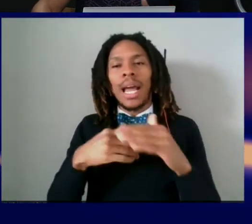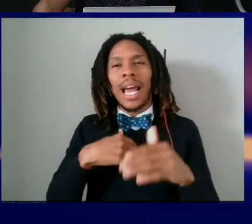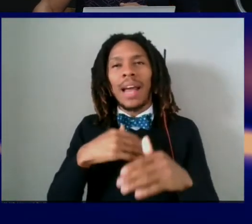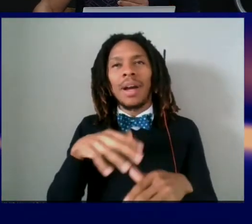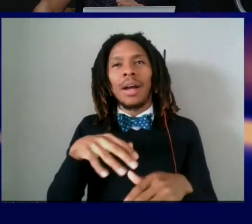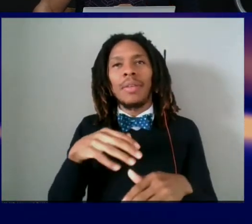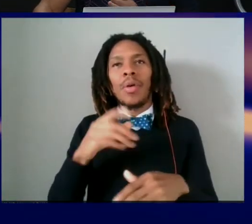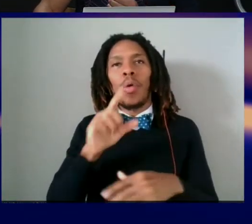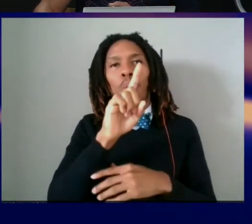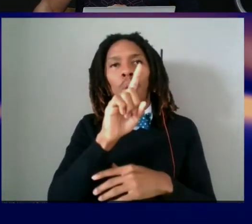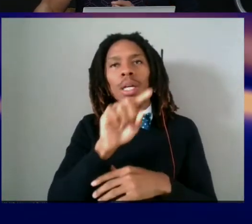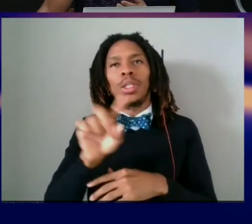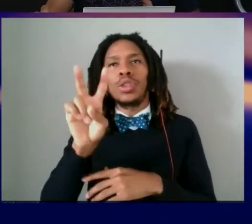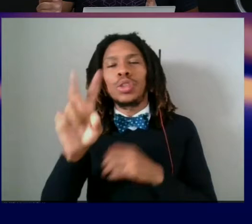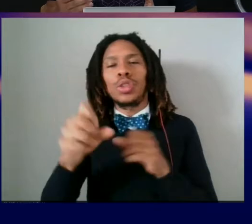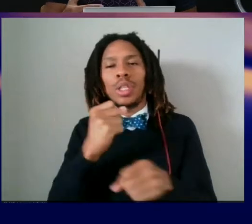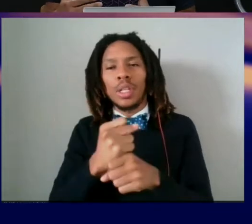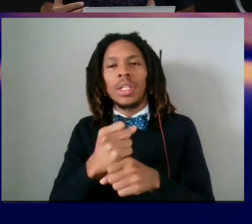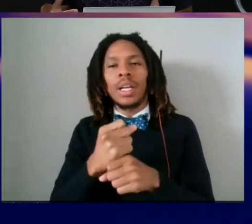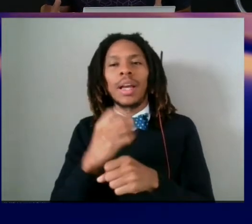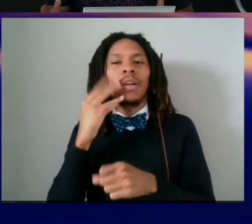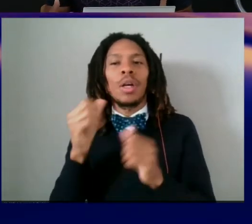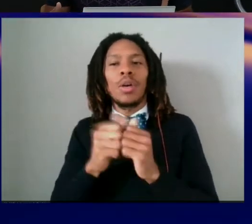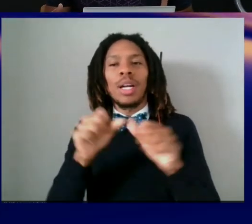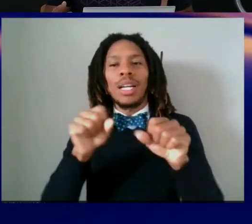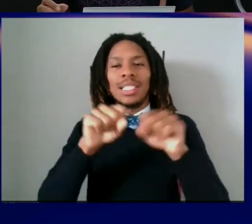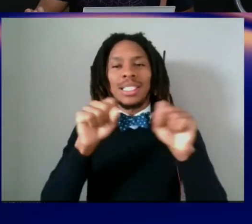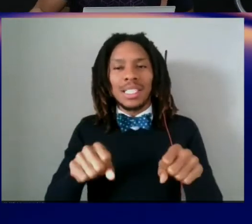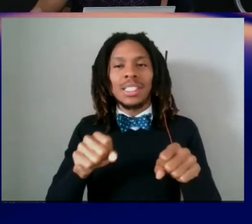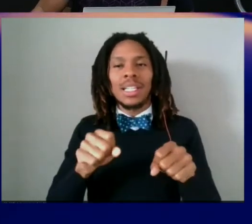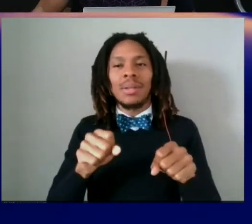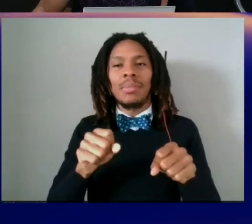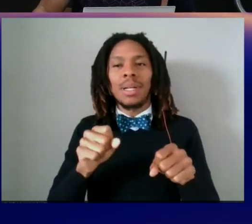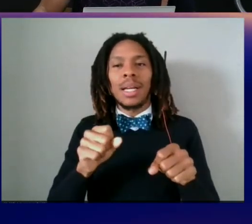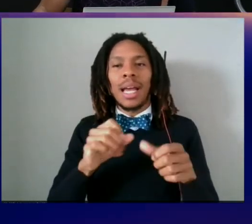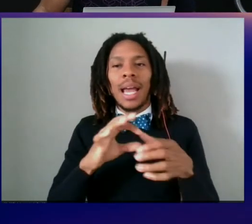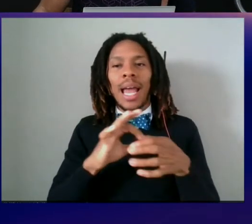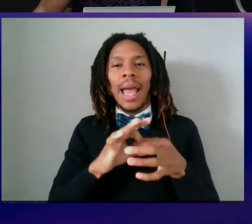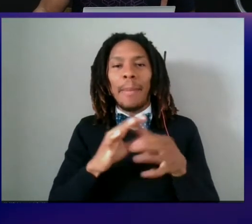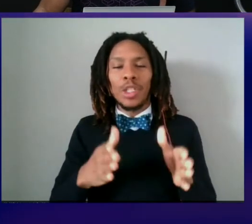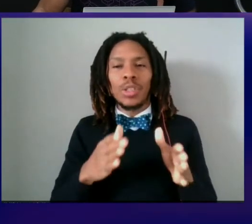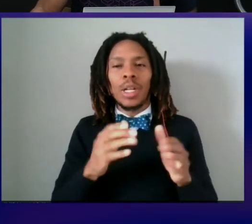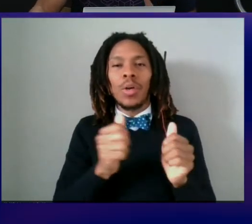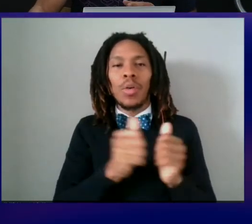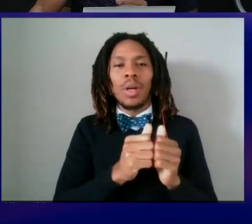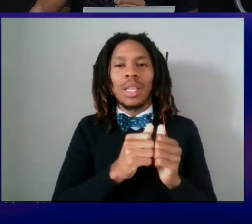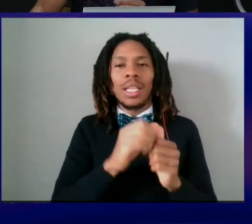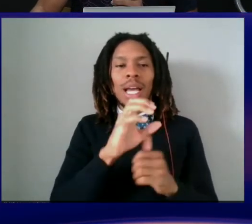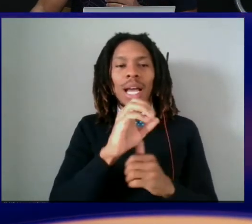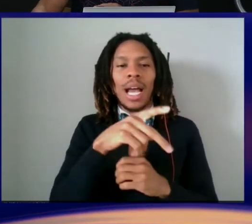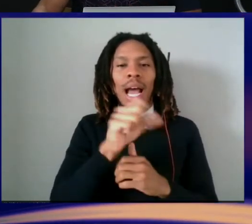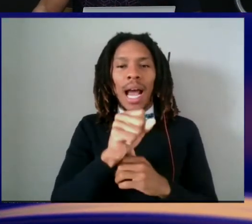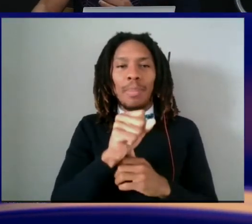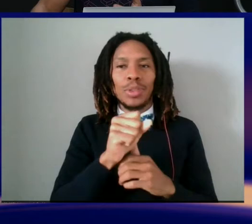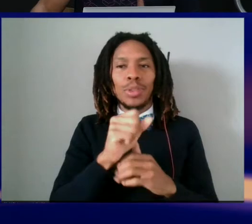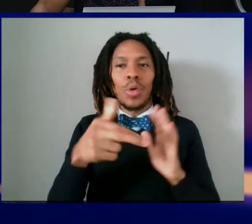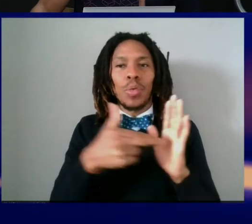as a systems administrator in an operations role. And then we also recommend that with AWS knowledge